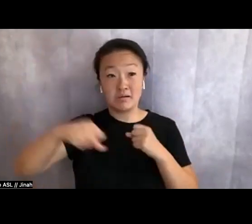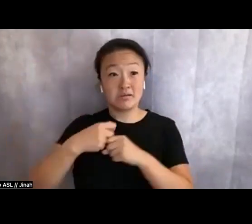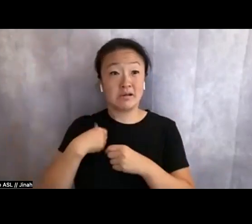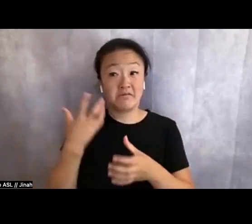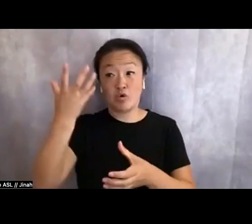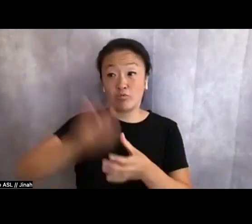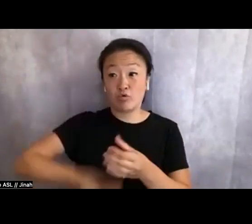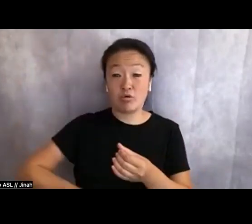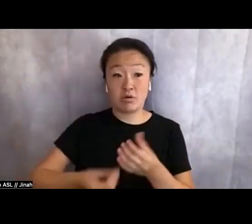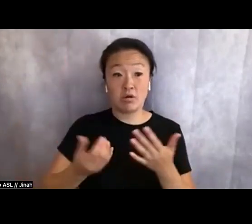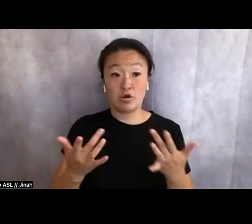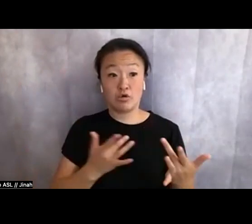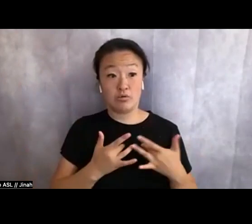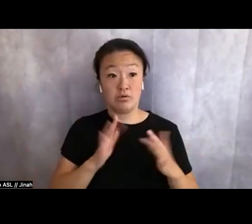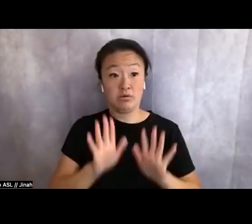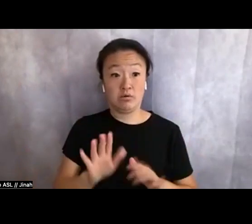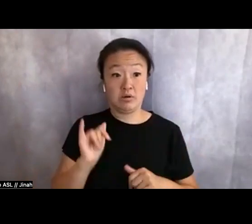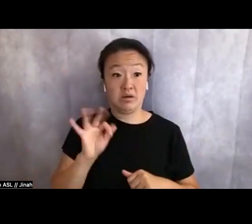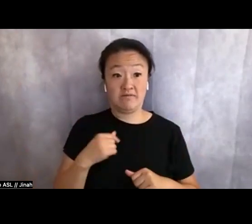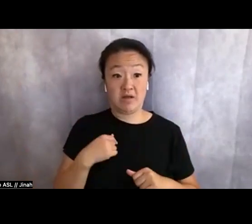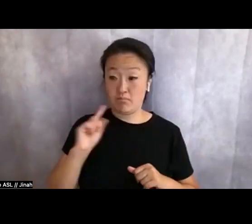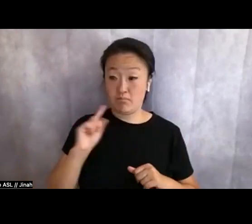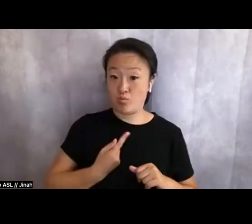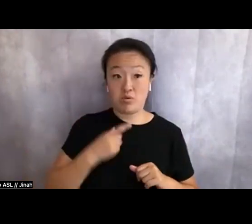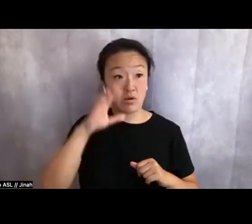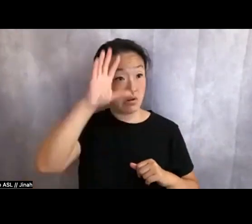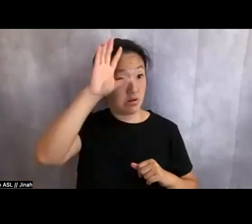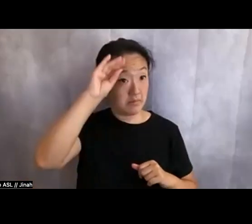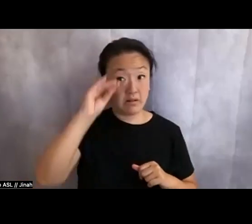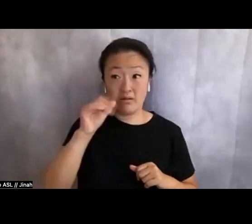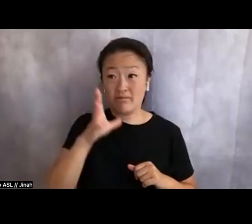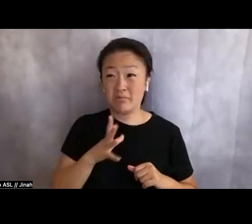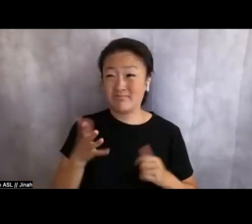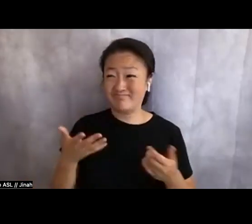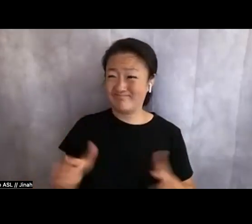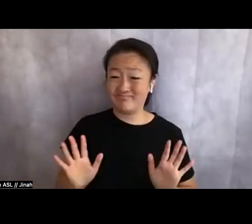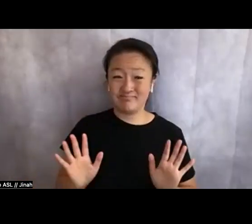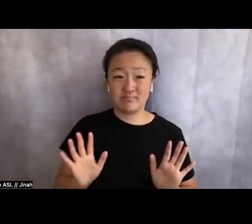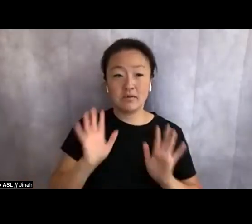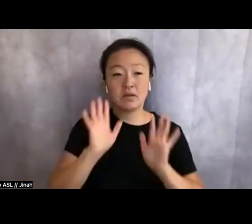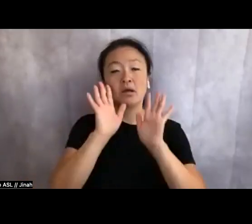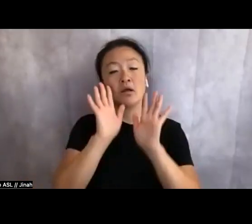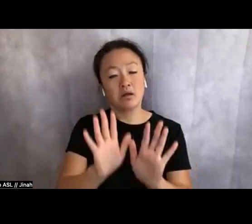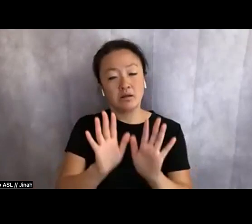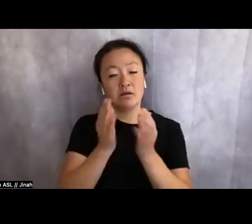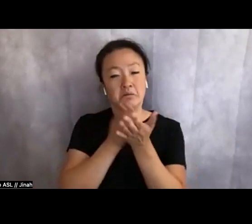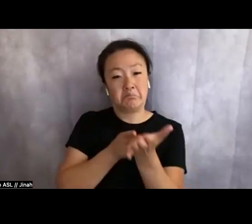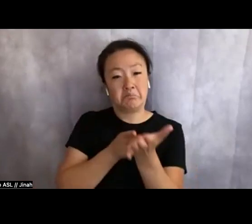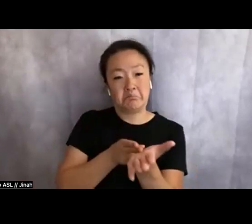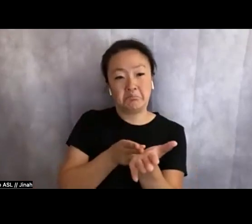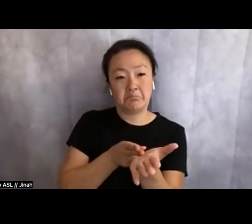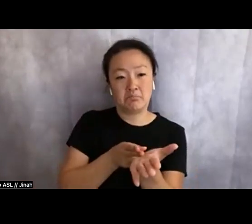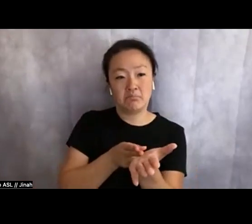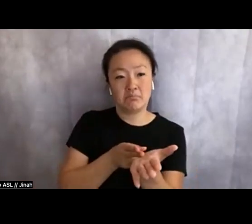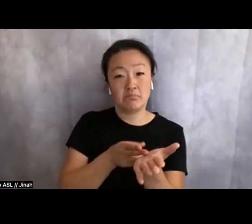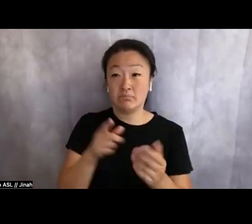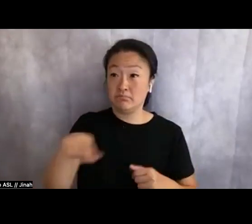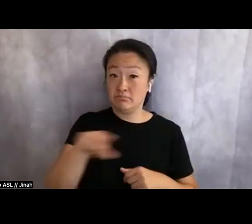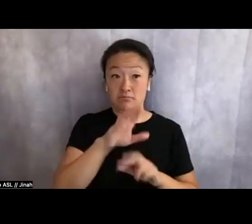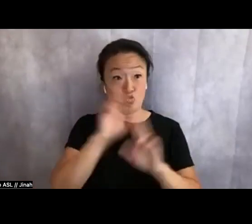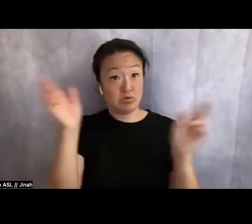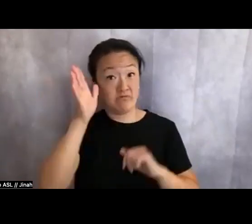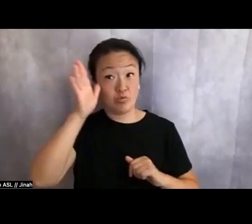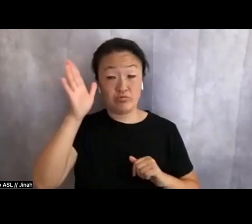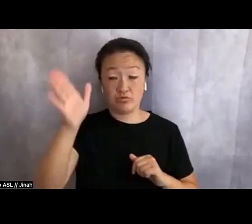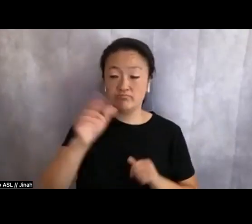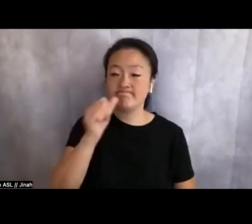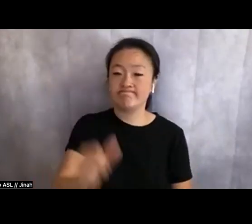if I'm only a male or female? Let's be honest, you aren't ready for the future, won't have